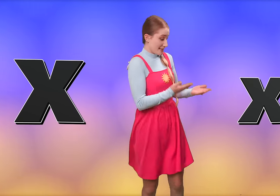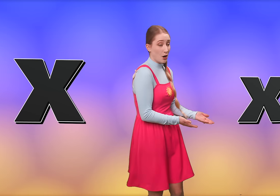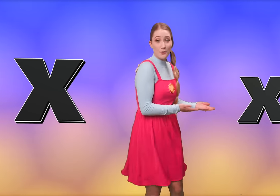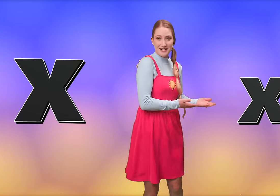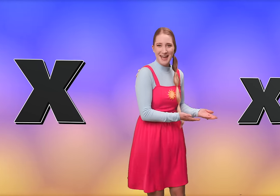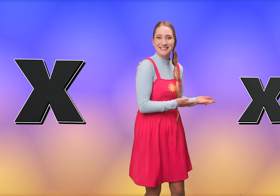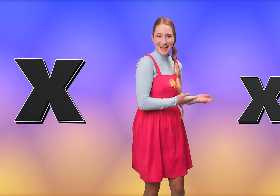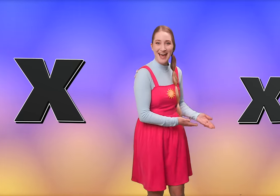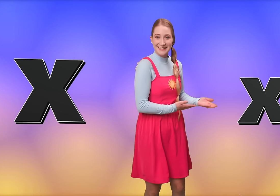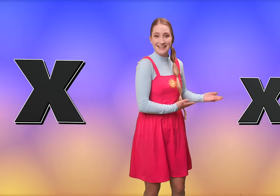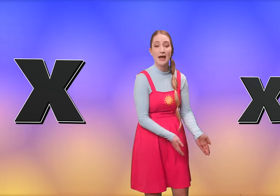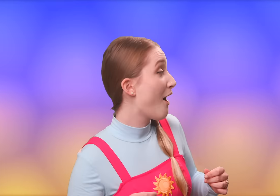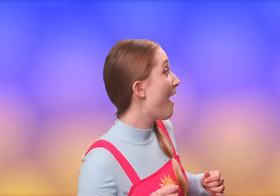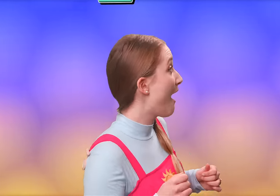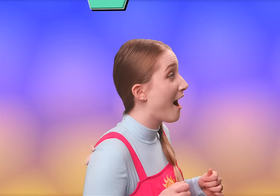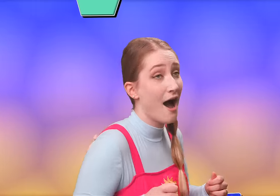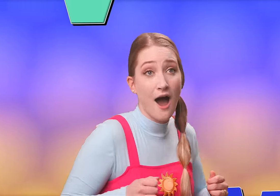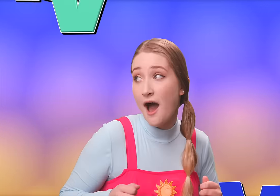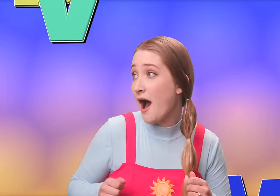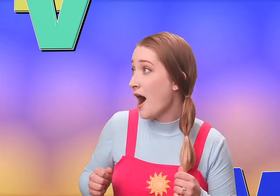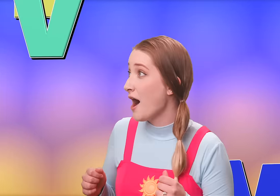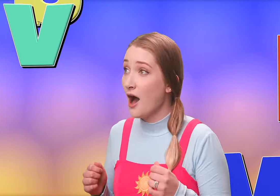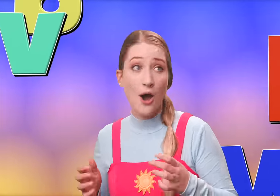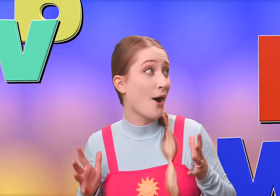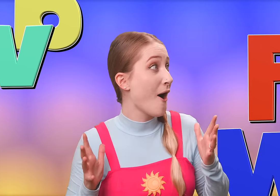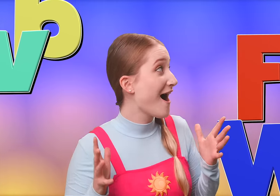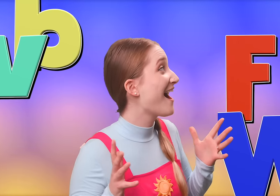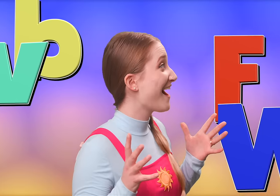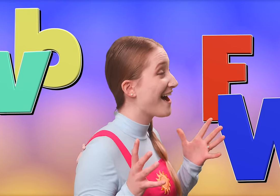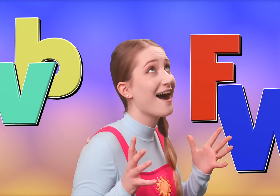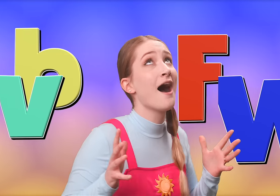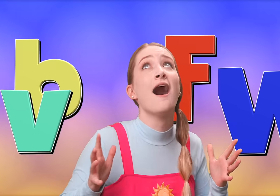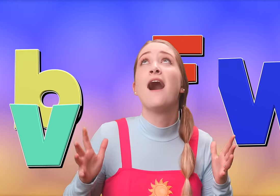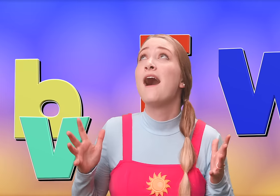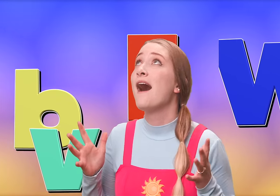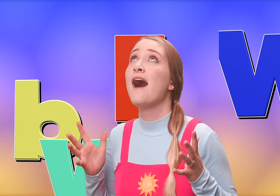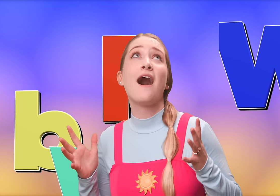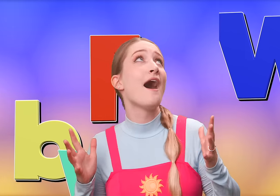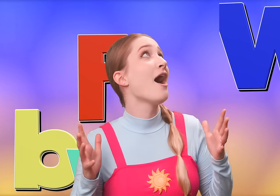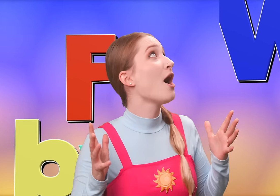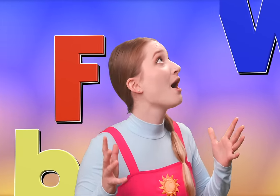And Lowercase, Uppercase, Lowercase, Uppercase, Lowercase. Now stop.